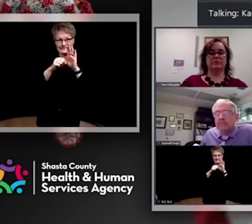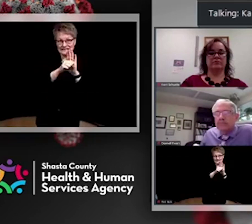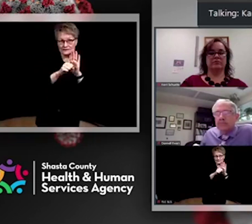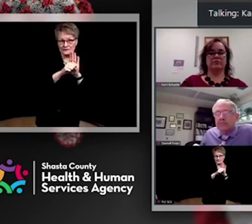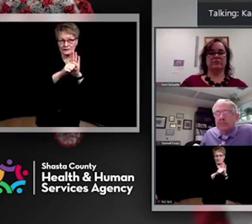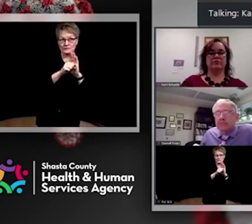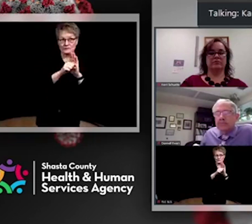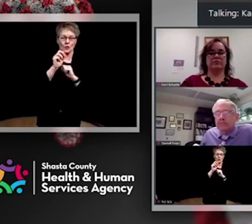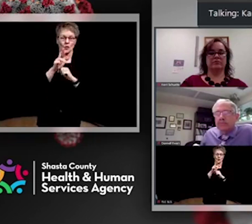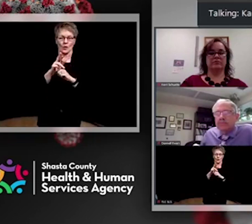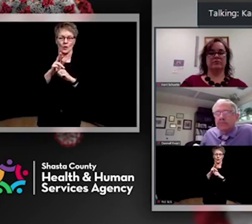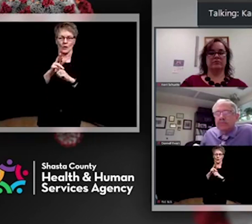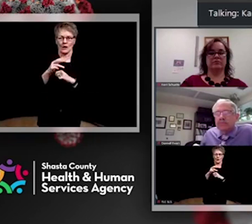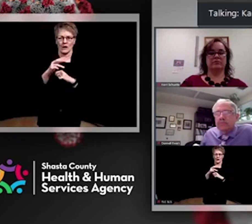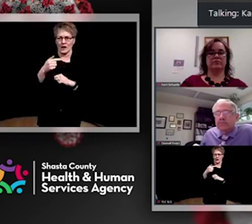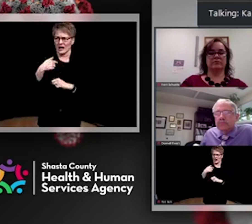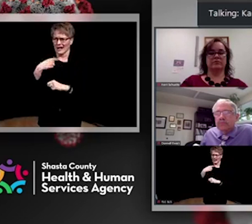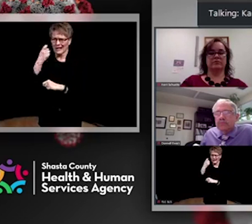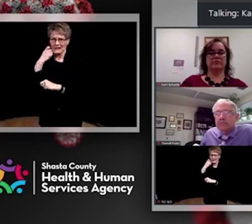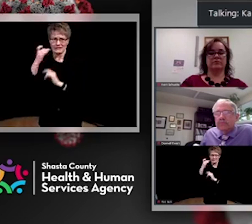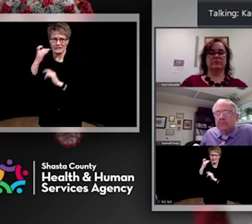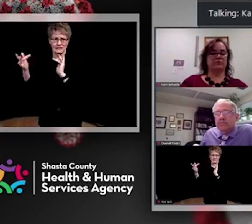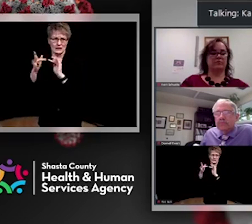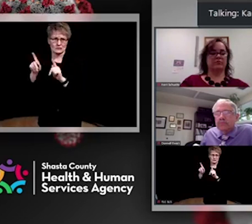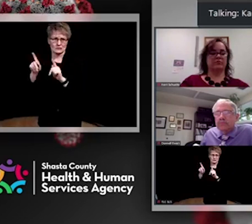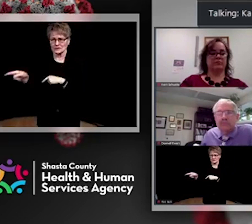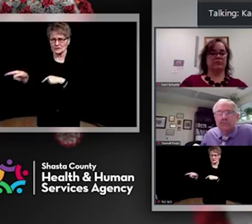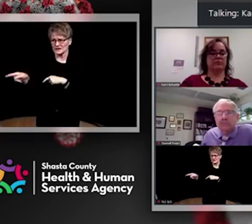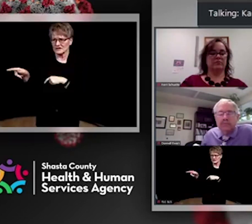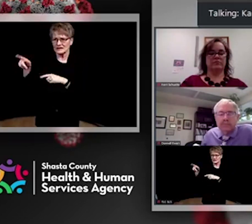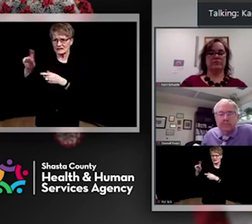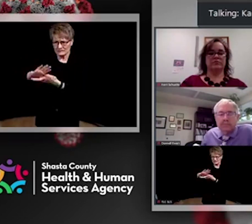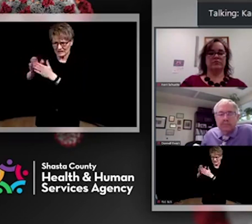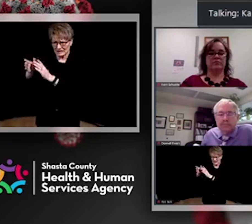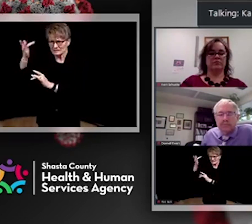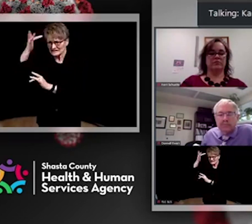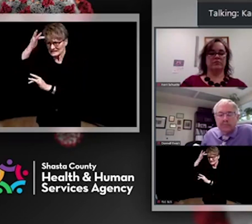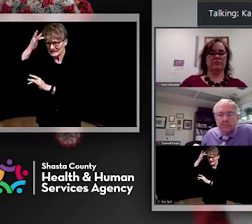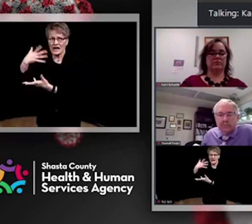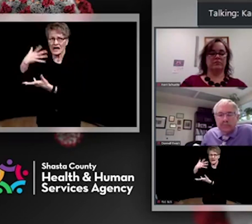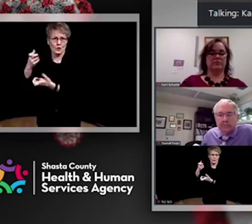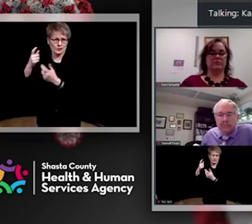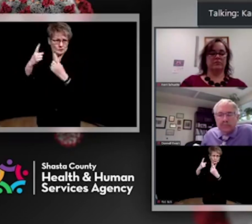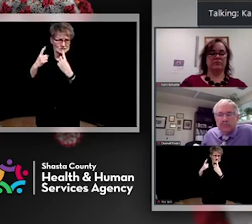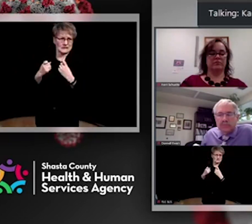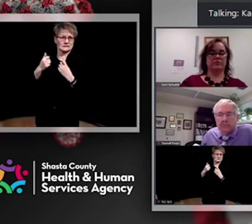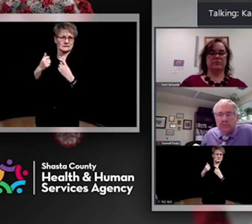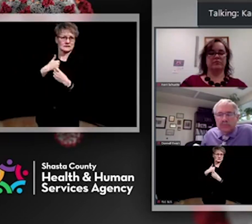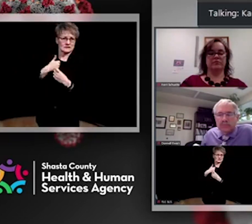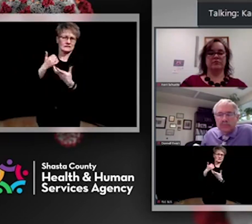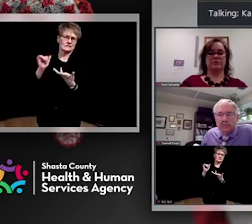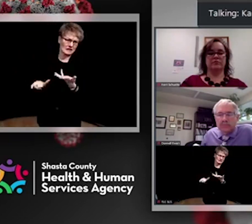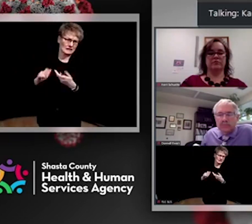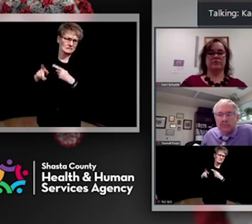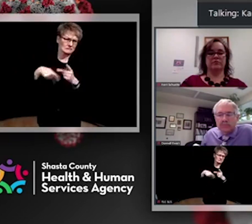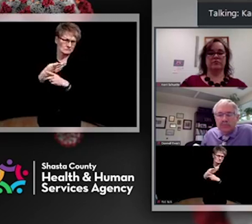to get tested. Now might be the time for us to let the people who have symptoms go and get tested,